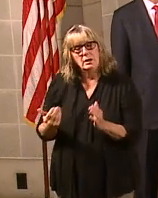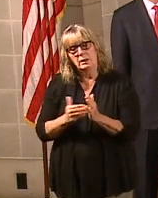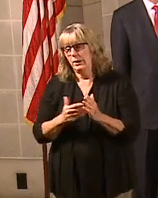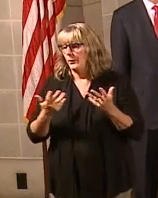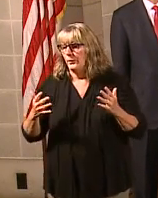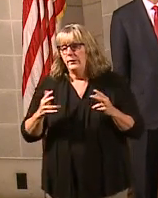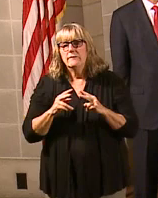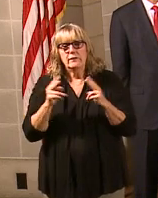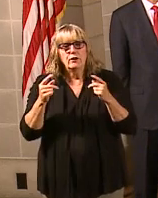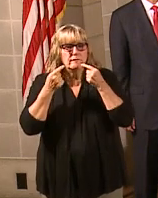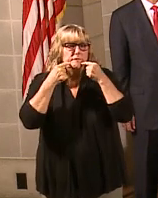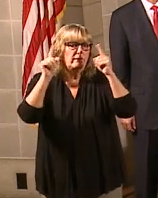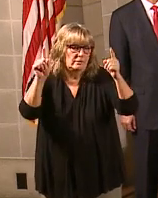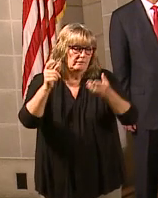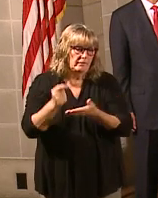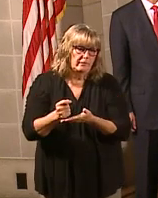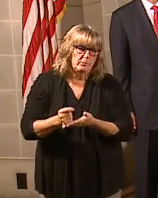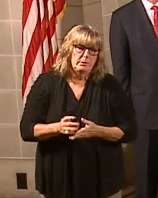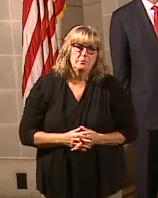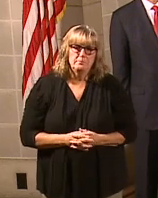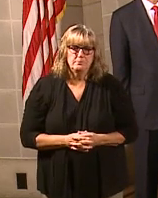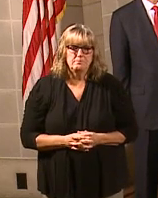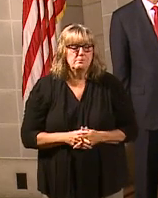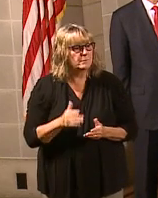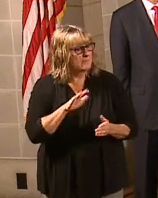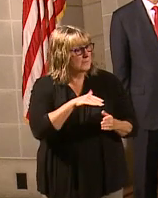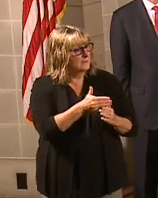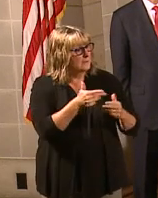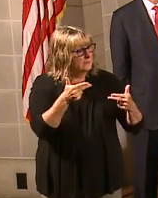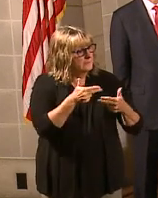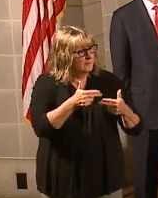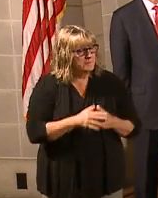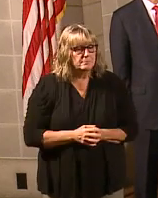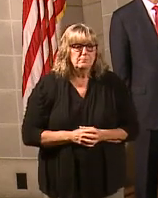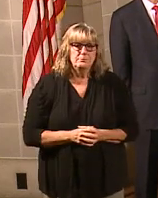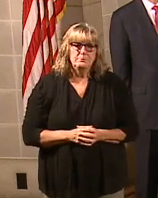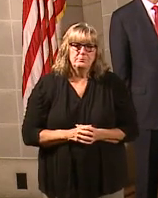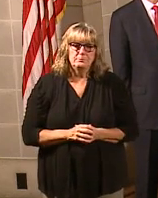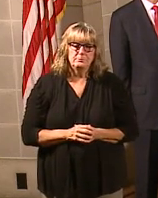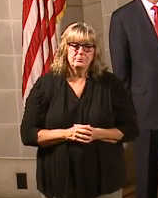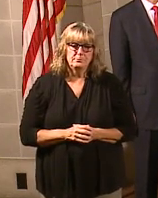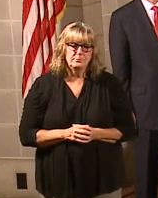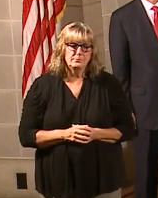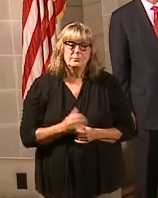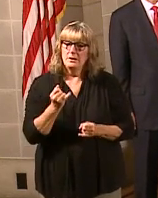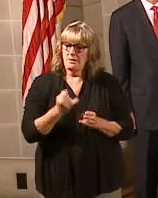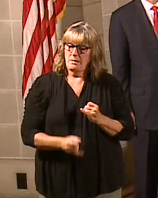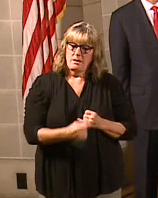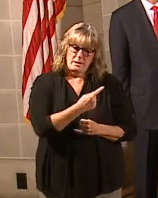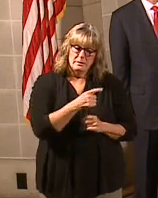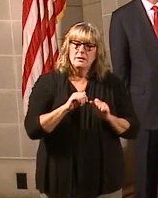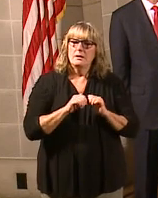MONOCLONAL ANTIBODIES HAS